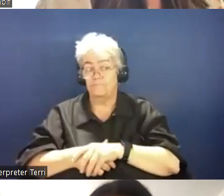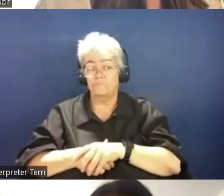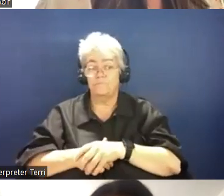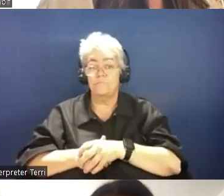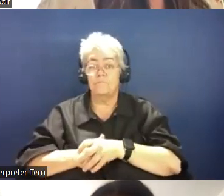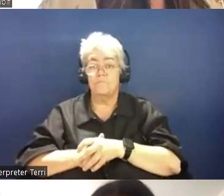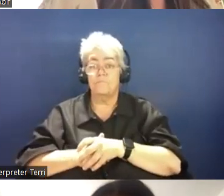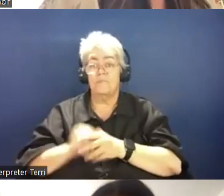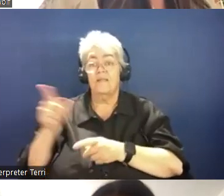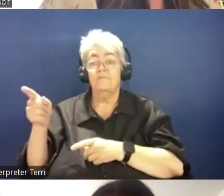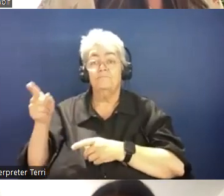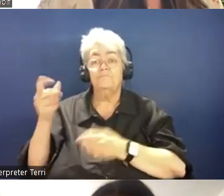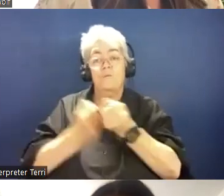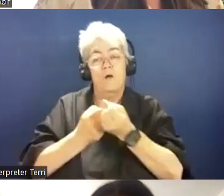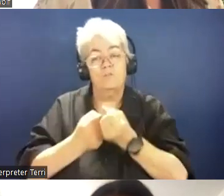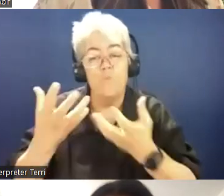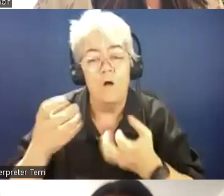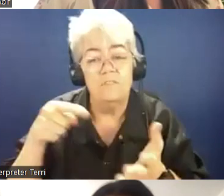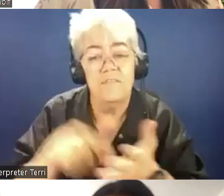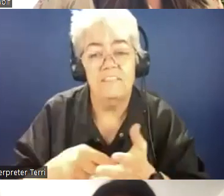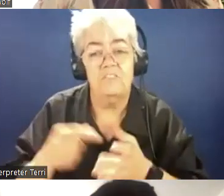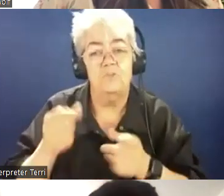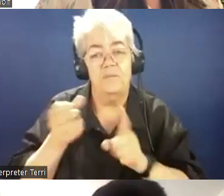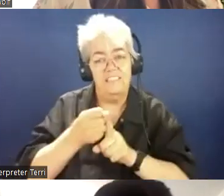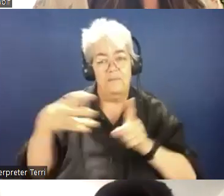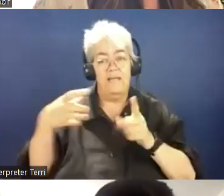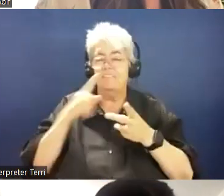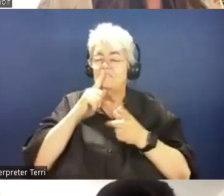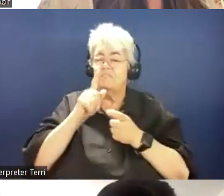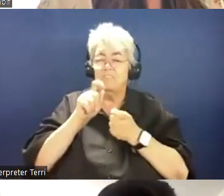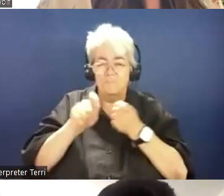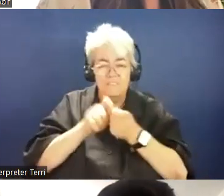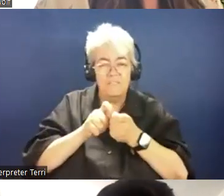And the sponsor would like to expand it. This is a very specific and personal issue for her.